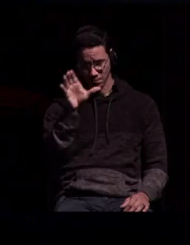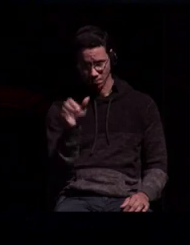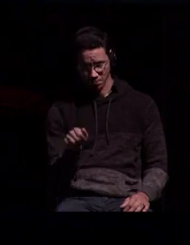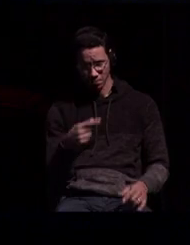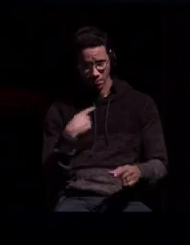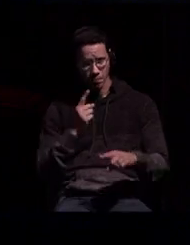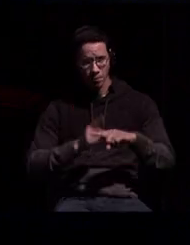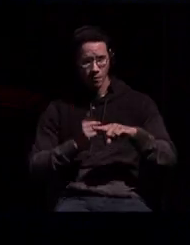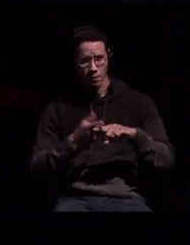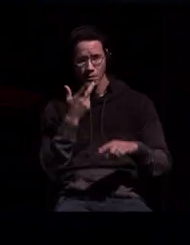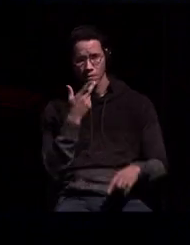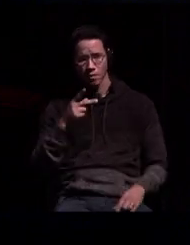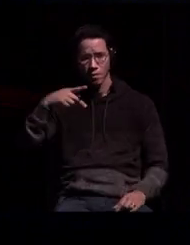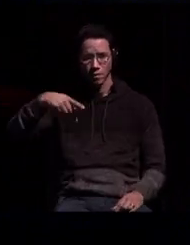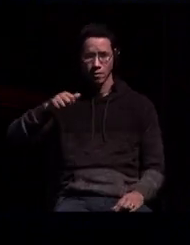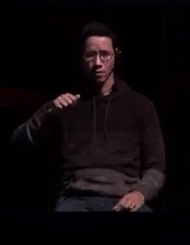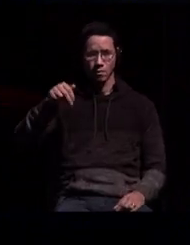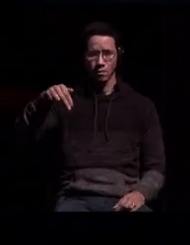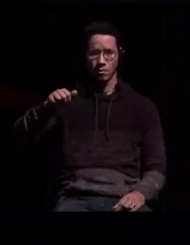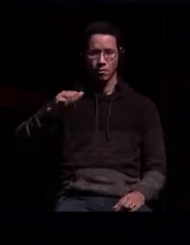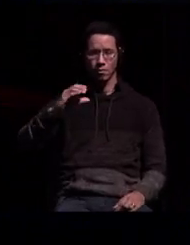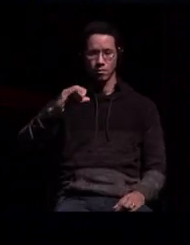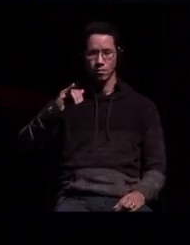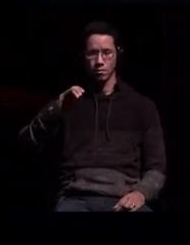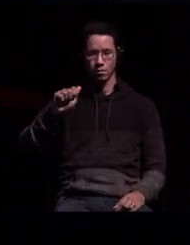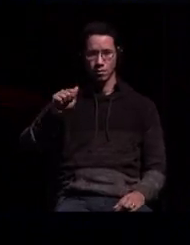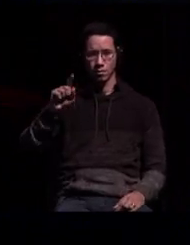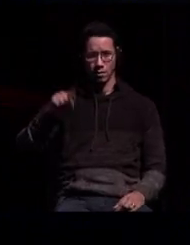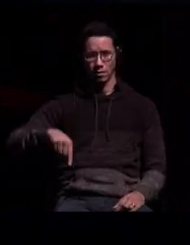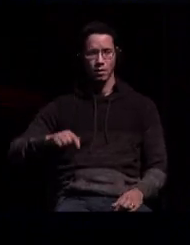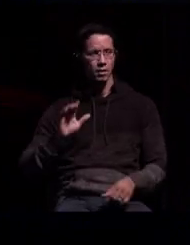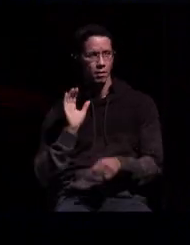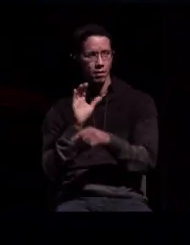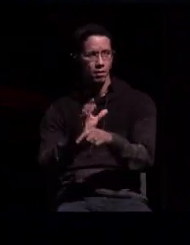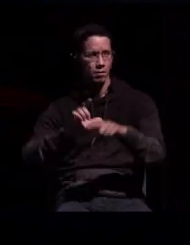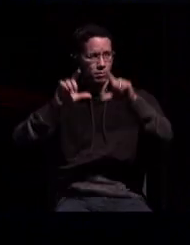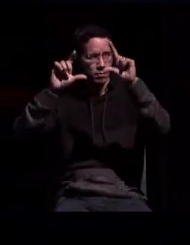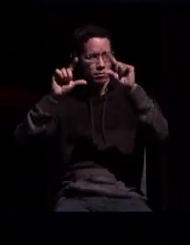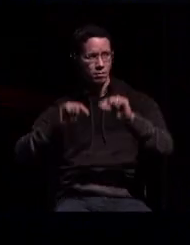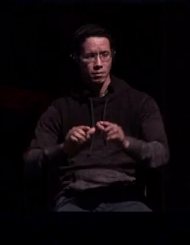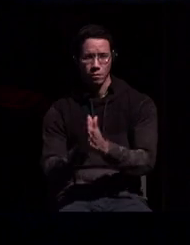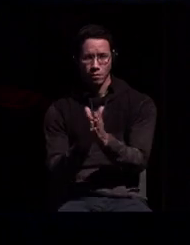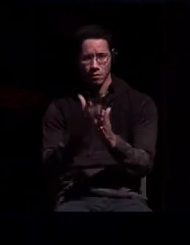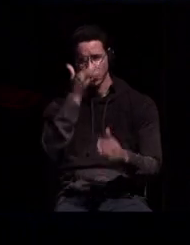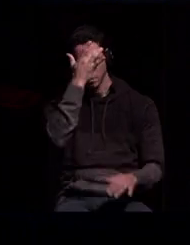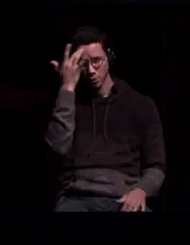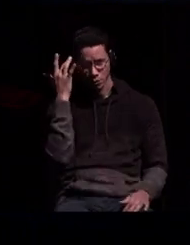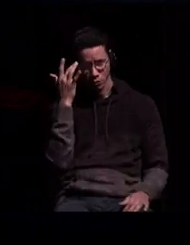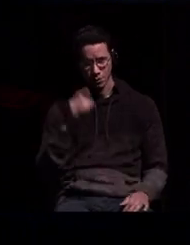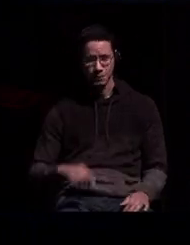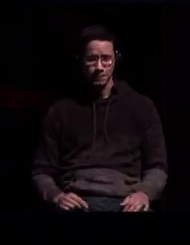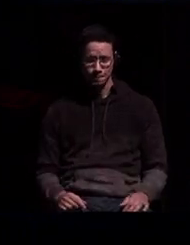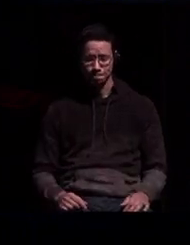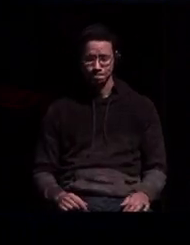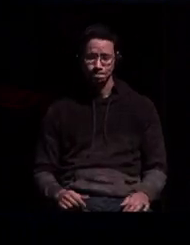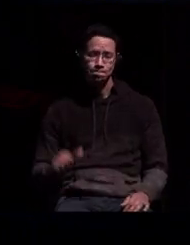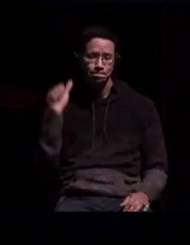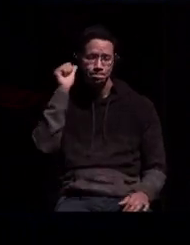for reducing poverty. So the feminization of poverty should also be a priority